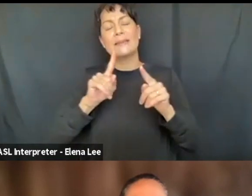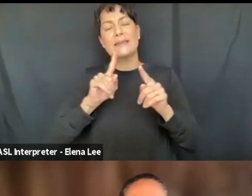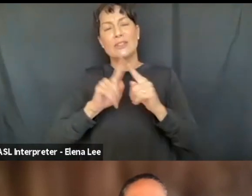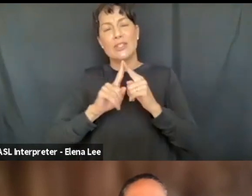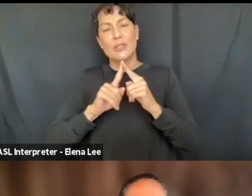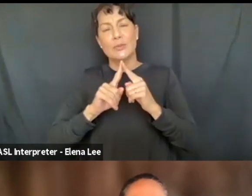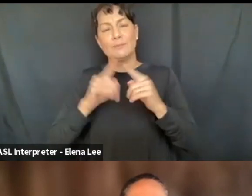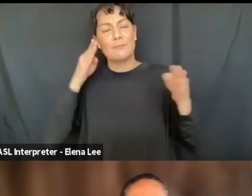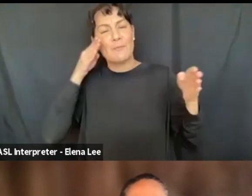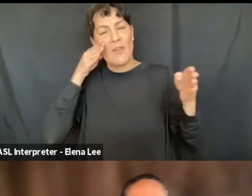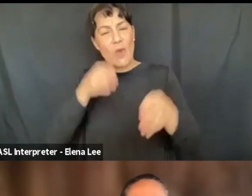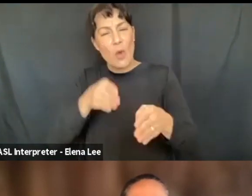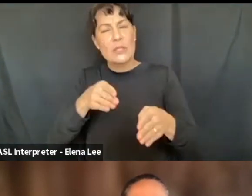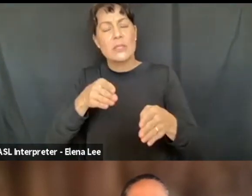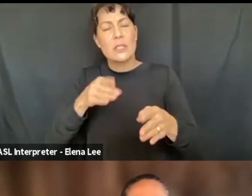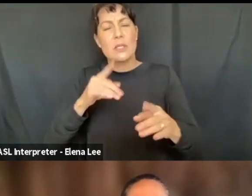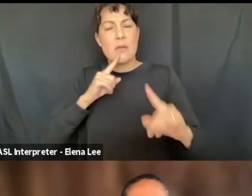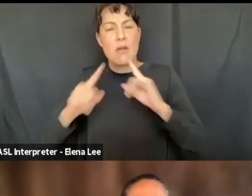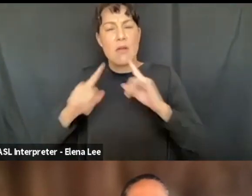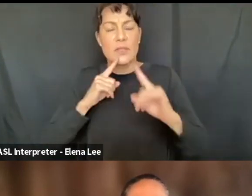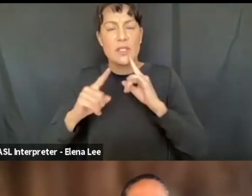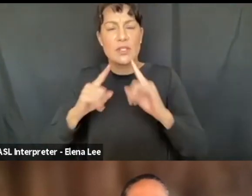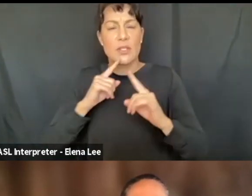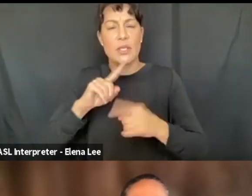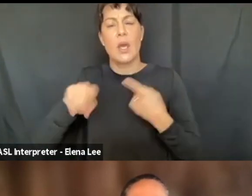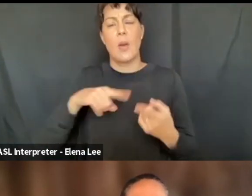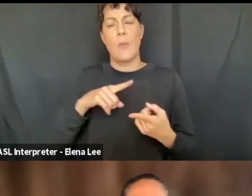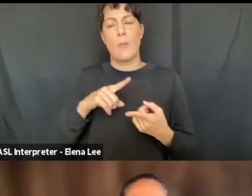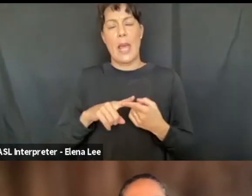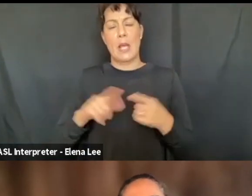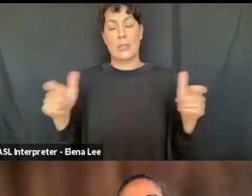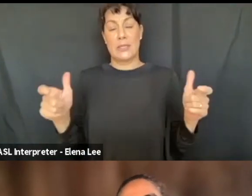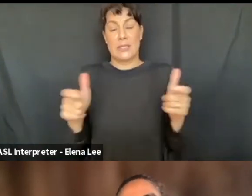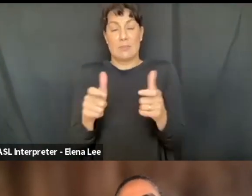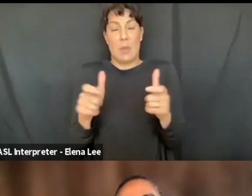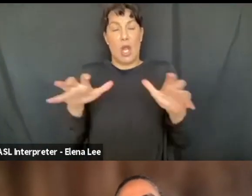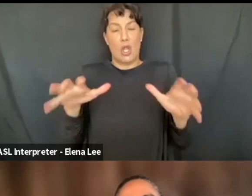that a smaller group of us within the Working Group